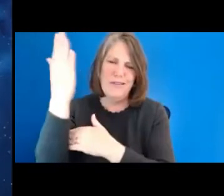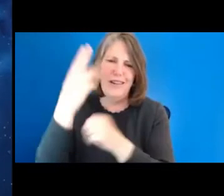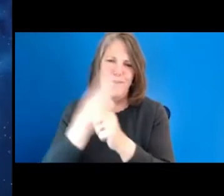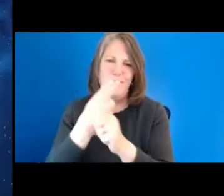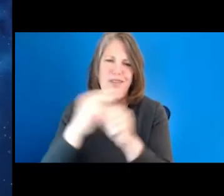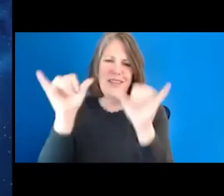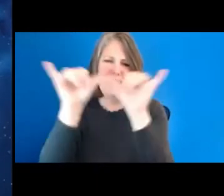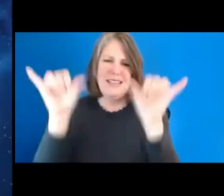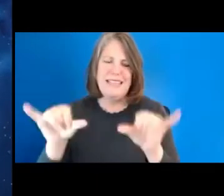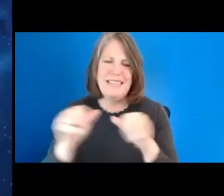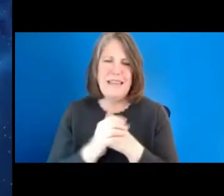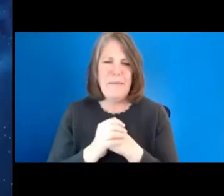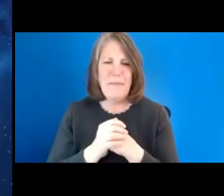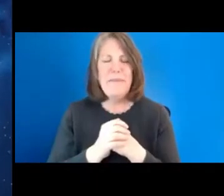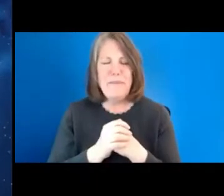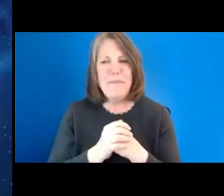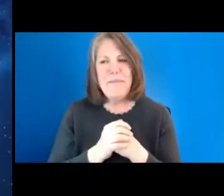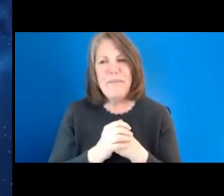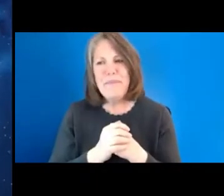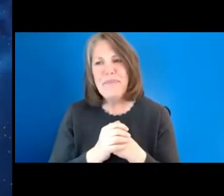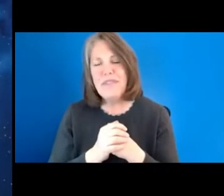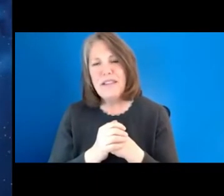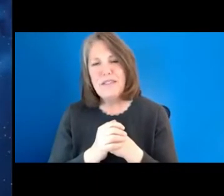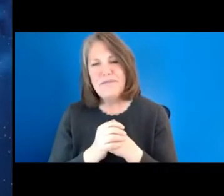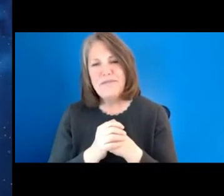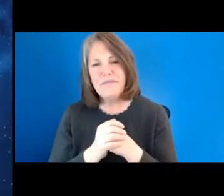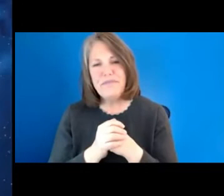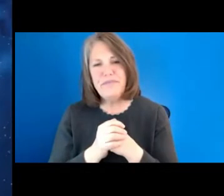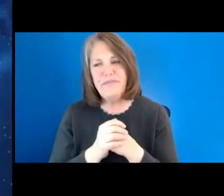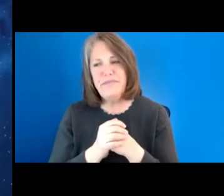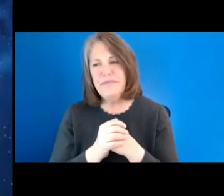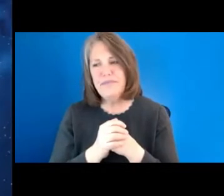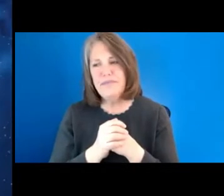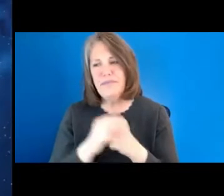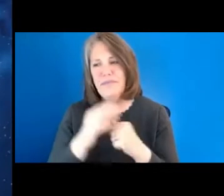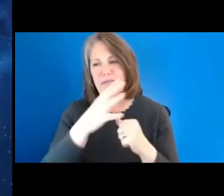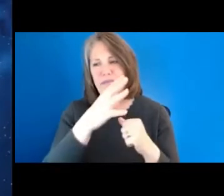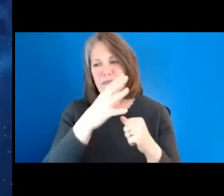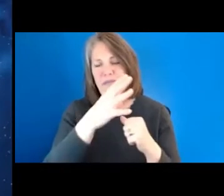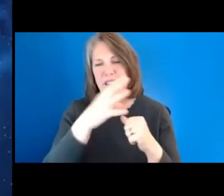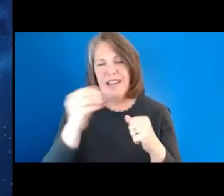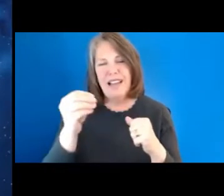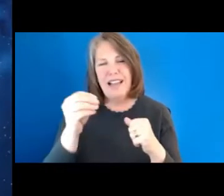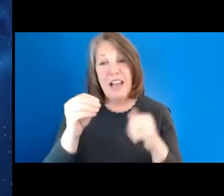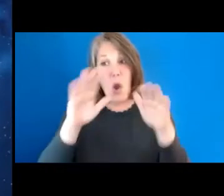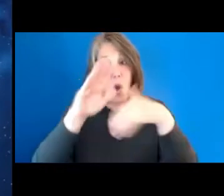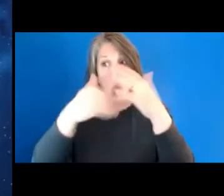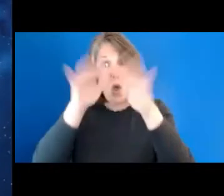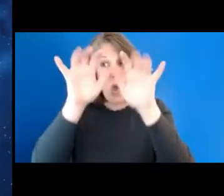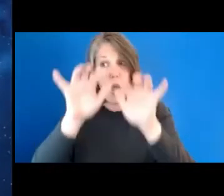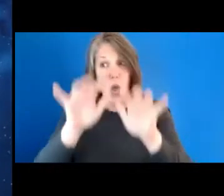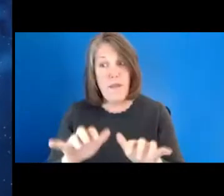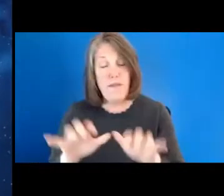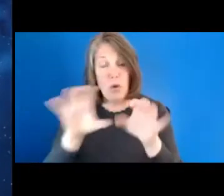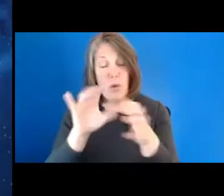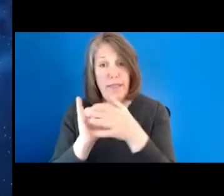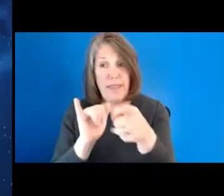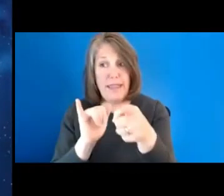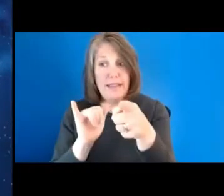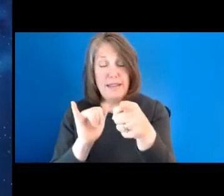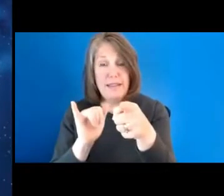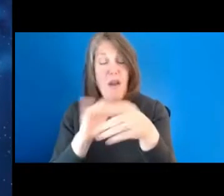16:38:02 And again, all of this, by doing it this way, all of your presentations are